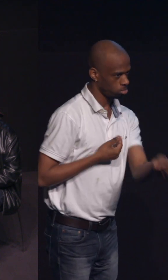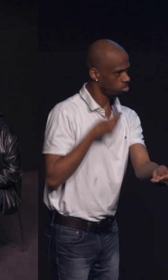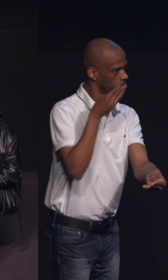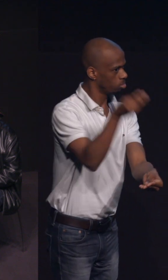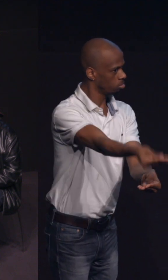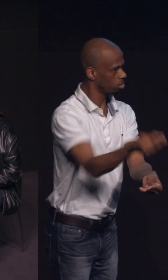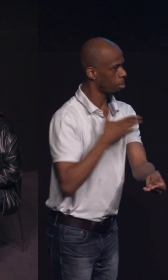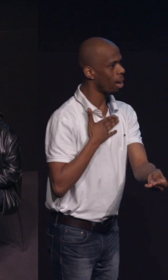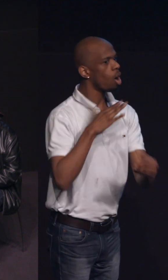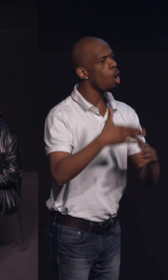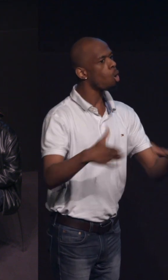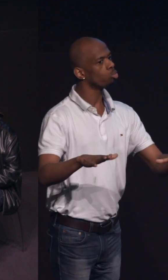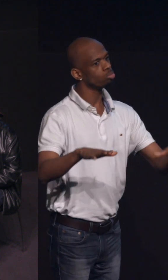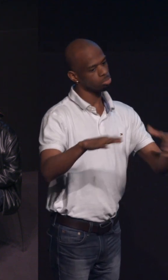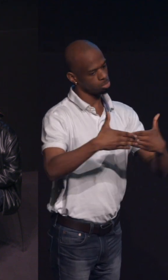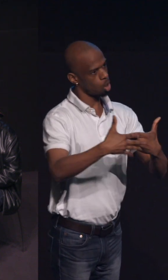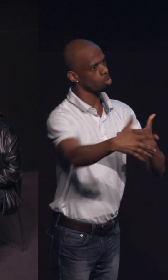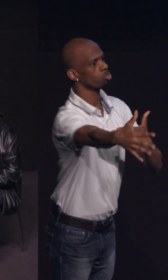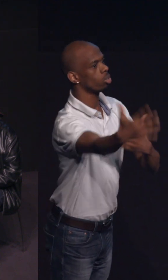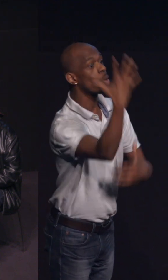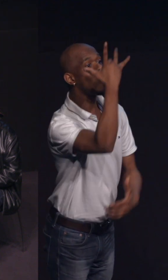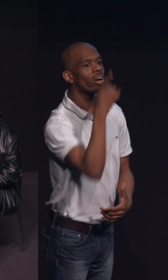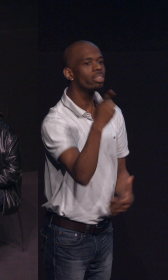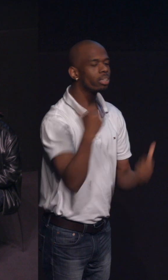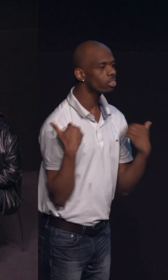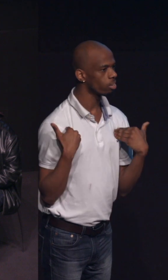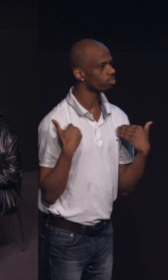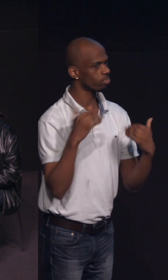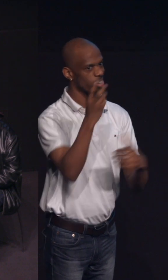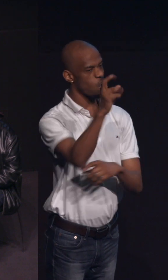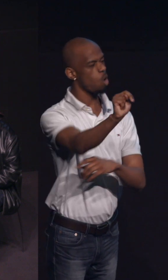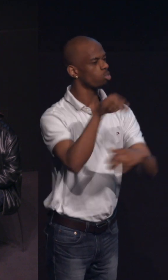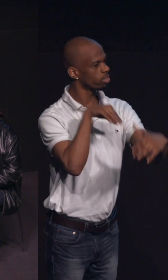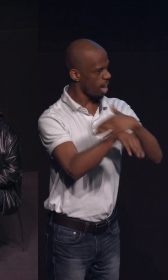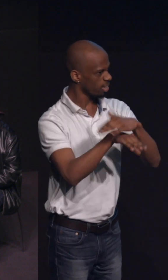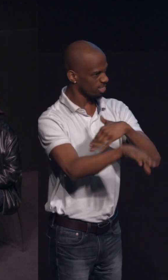food so that they could have access to that nutrition,